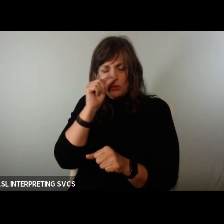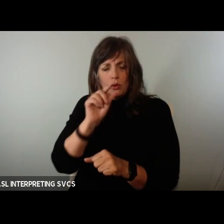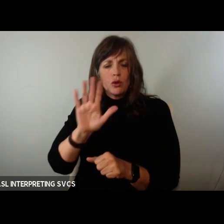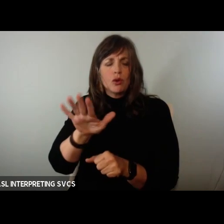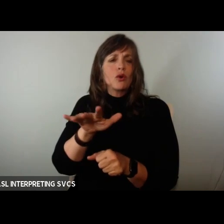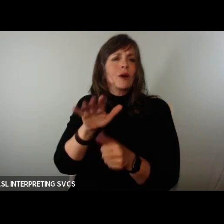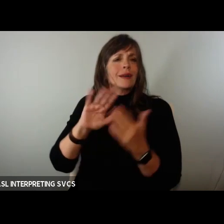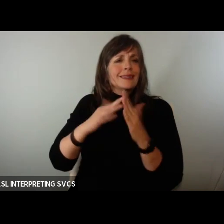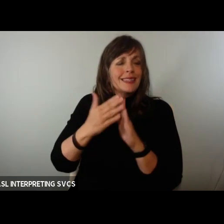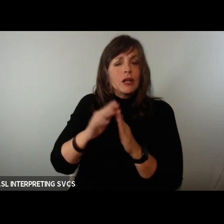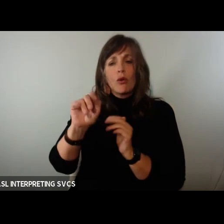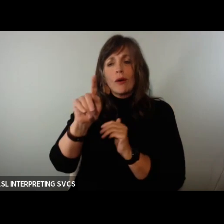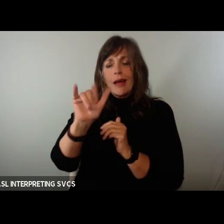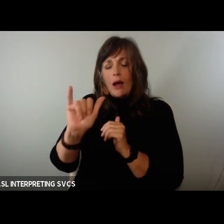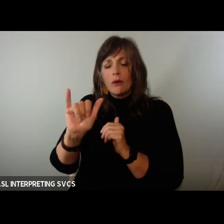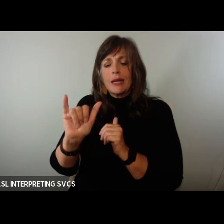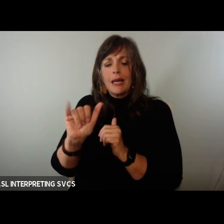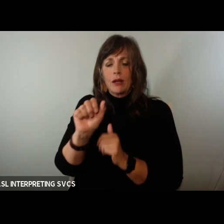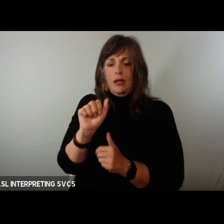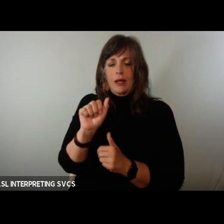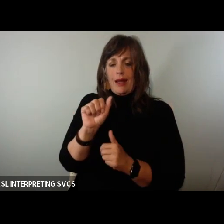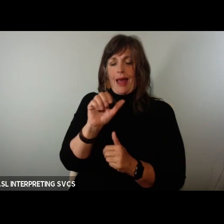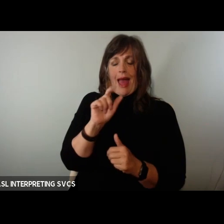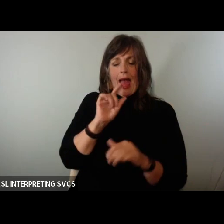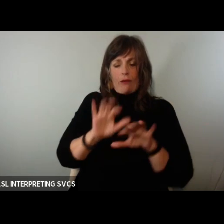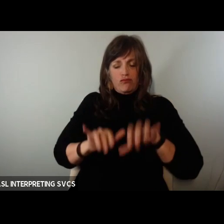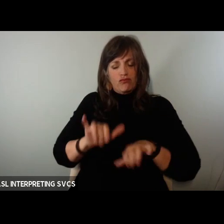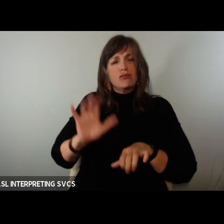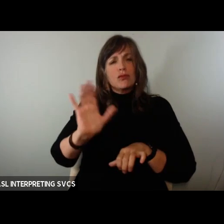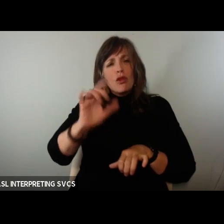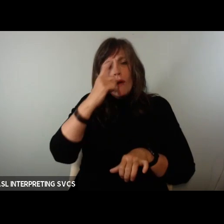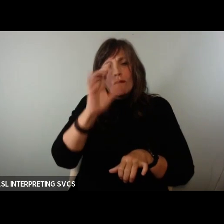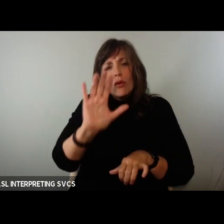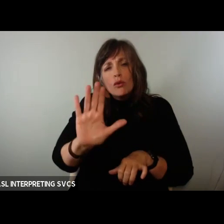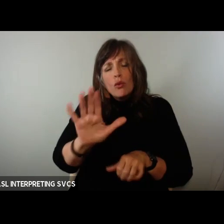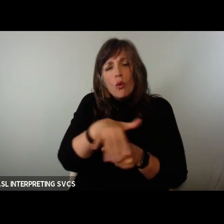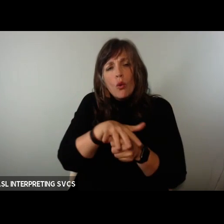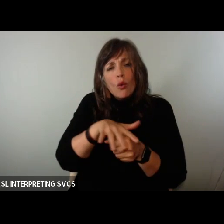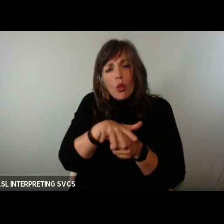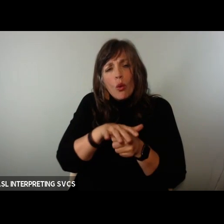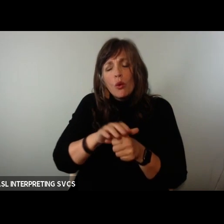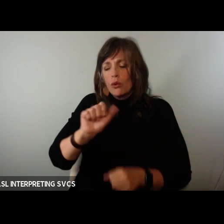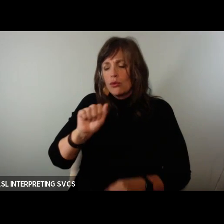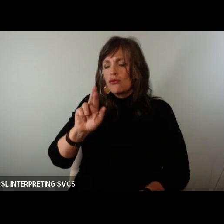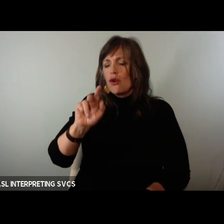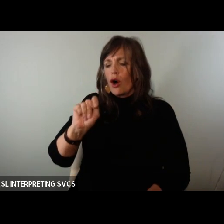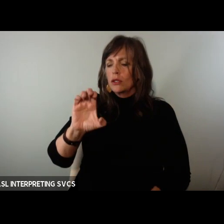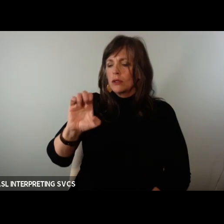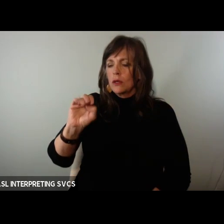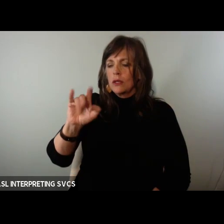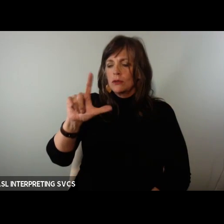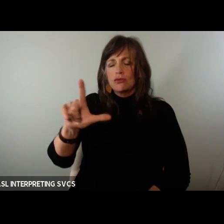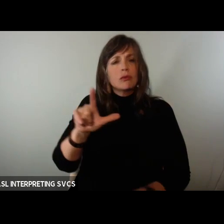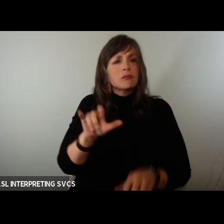and the words Arts Council and see what comes up and see if there is an emergency response.